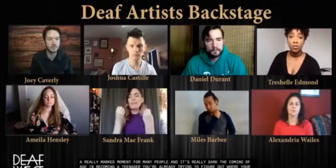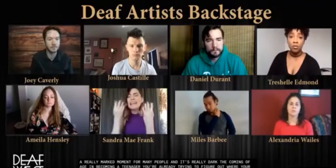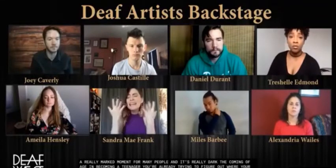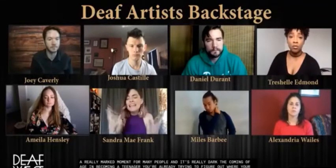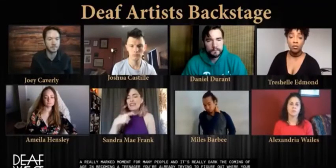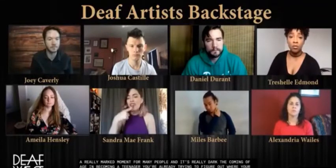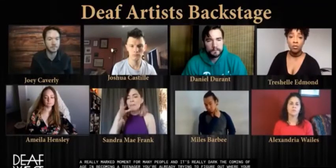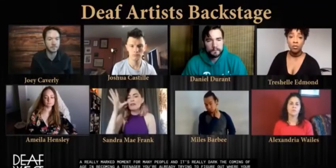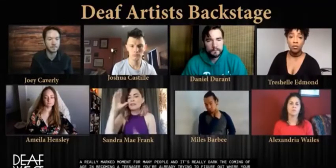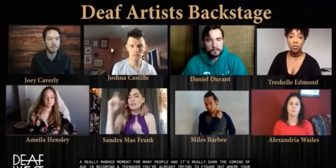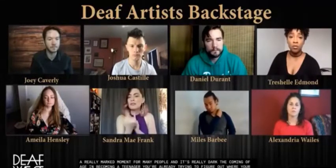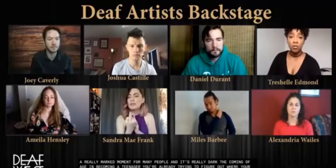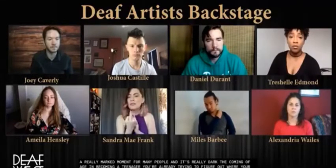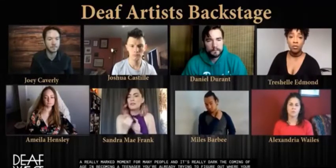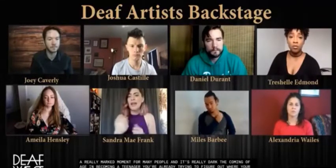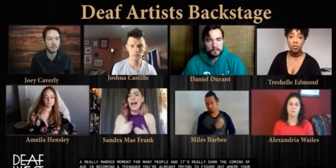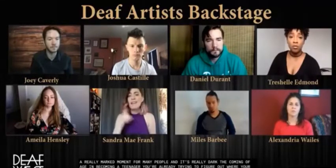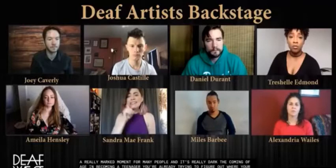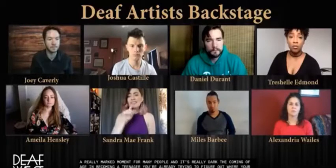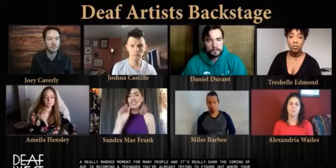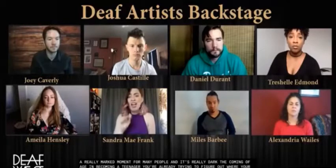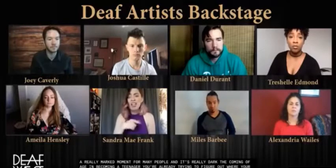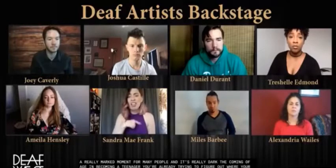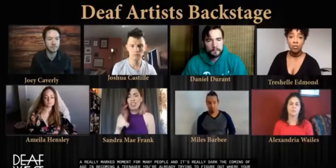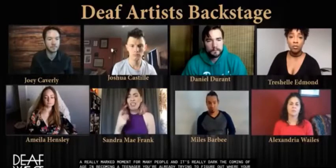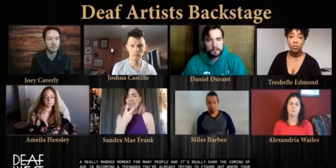My parents who signed, I still struggle to relate to them.